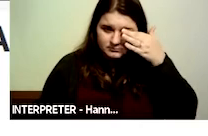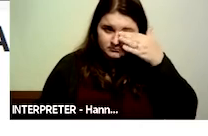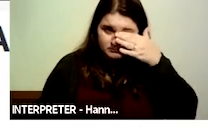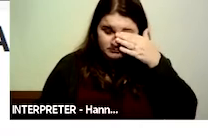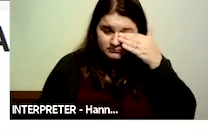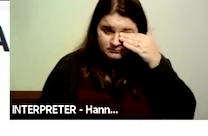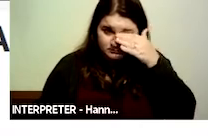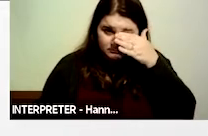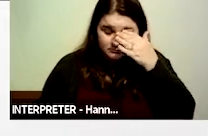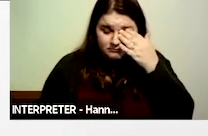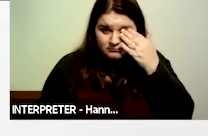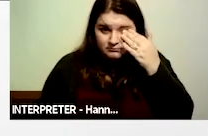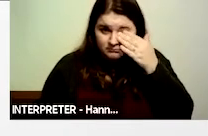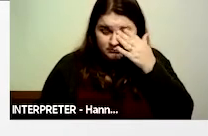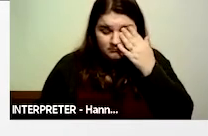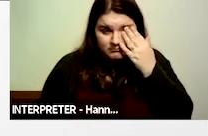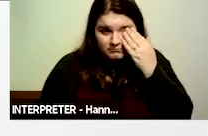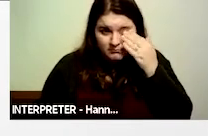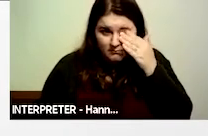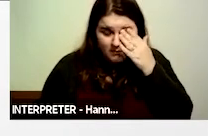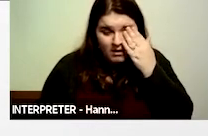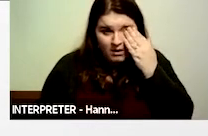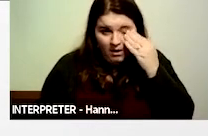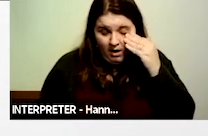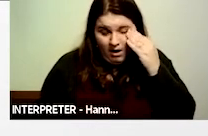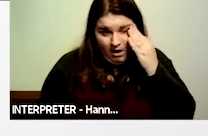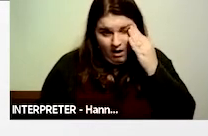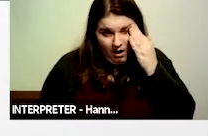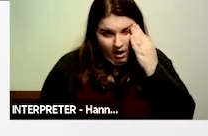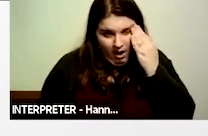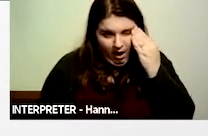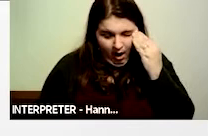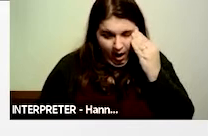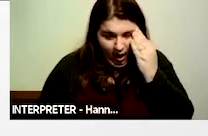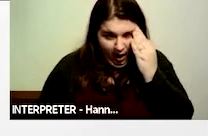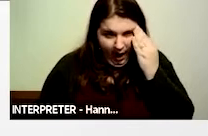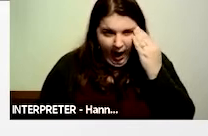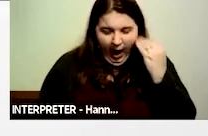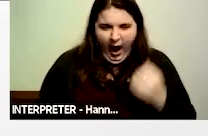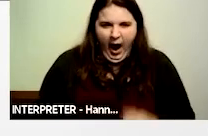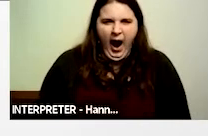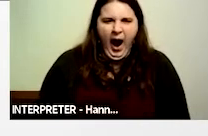Ben Woelk: Now one thing I've been at Alrighty. I guess I got my official